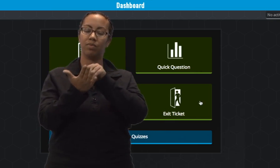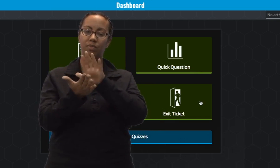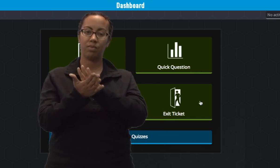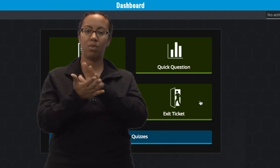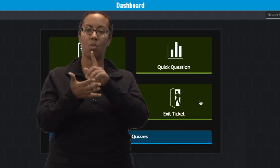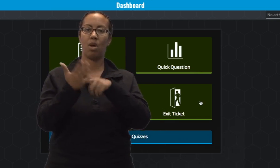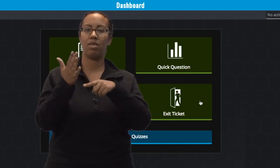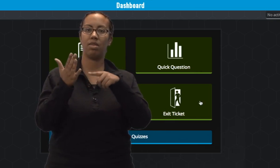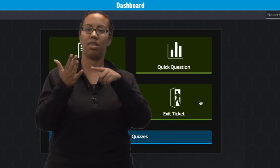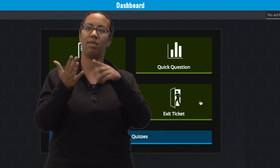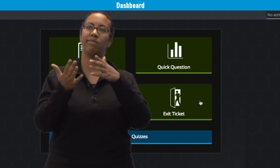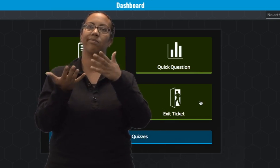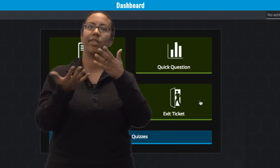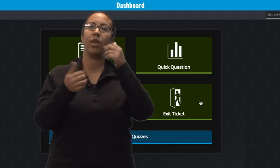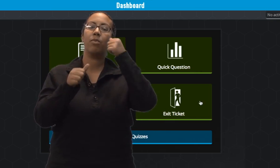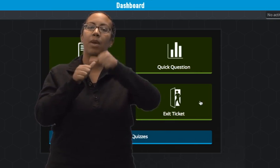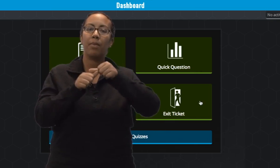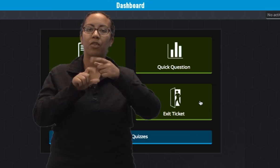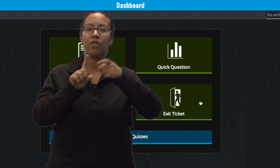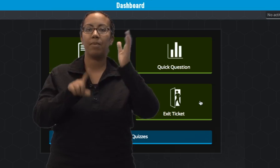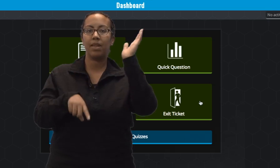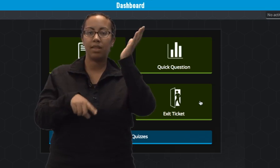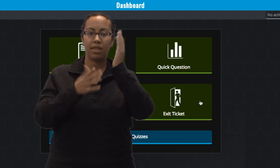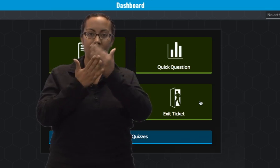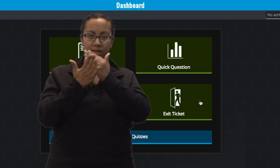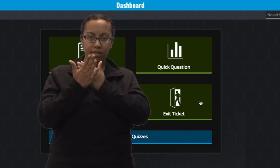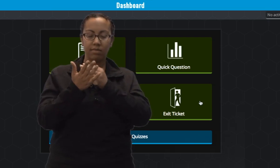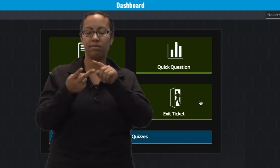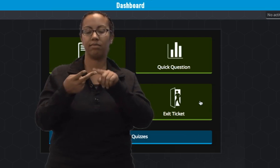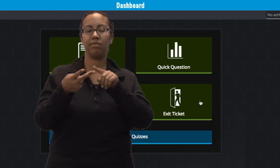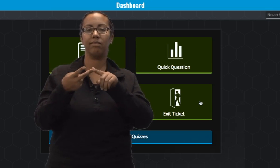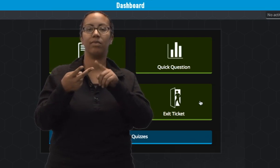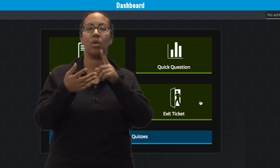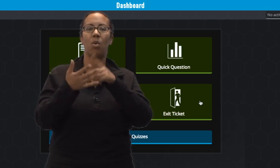You ask students a question, and you have them put down what they remember from the lecture